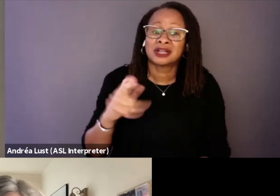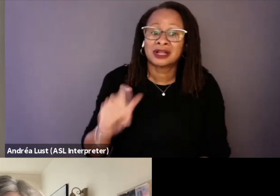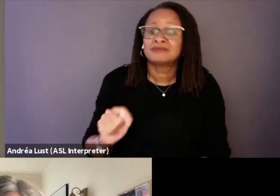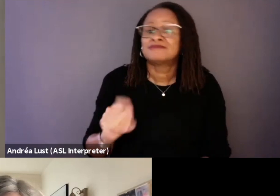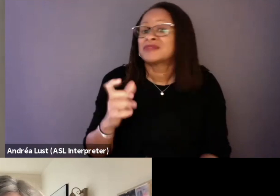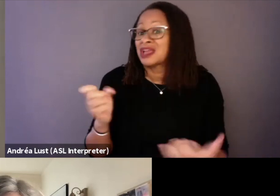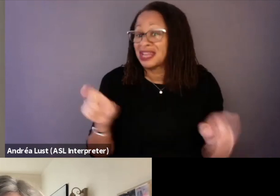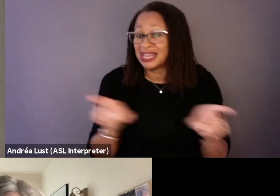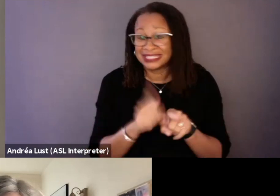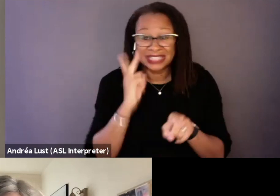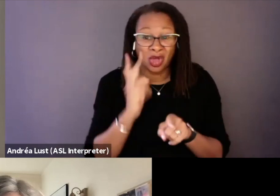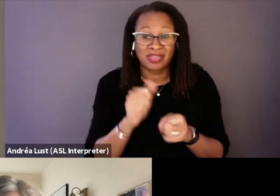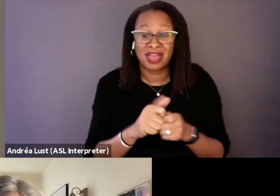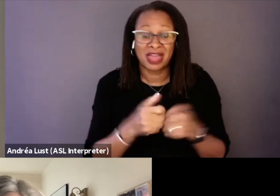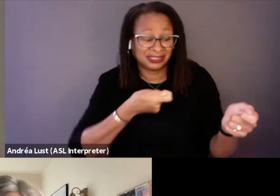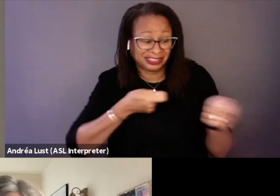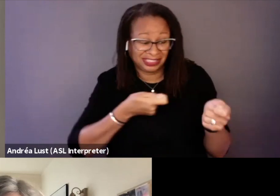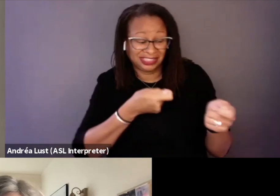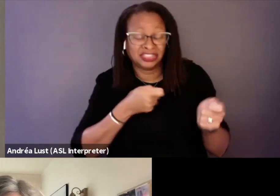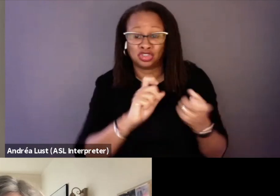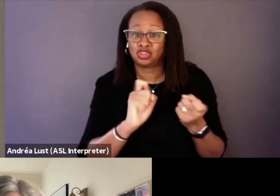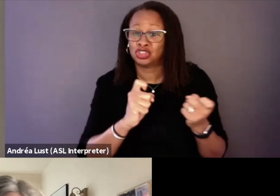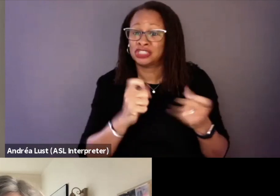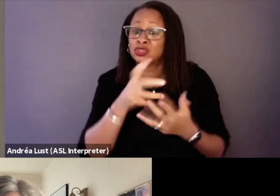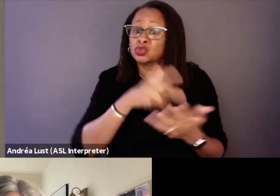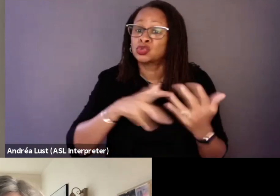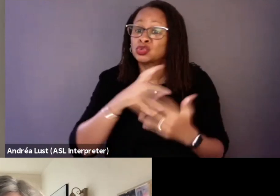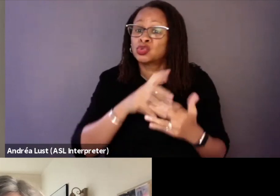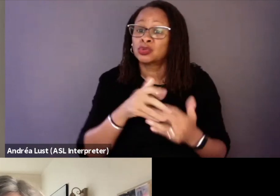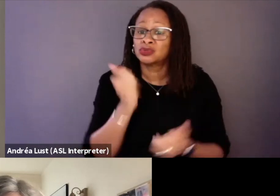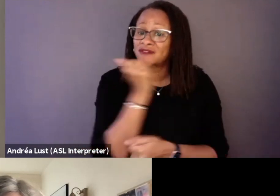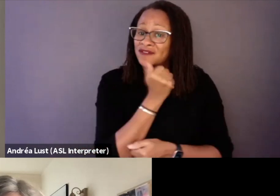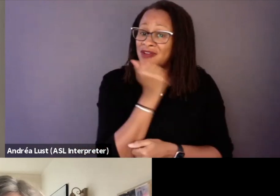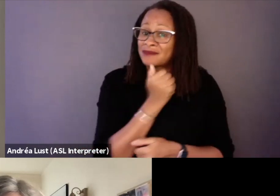at the social fabric of people that I knew.